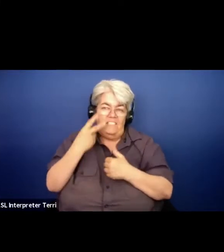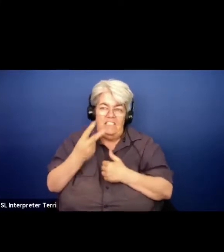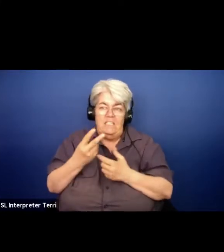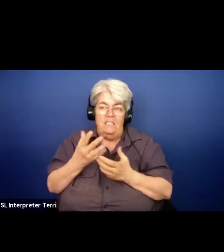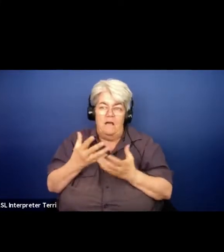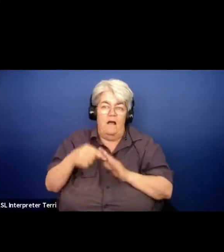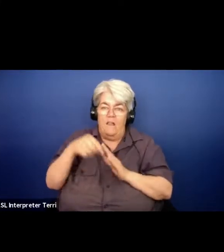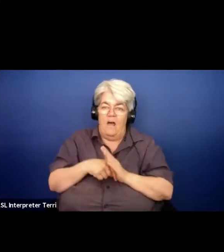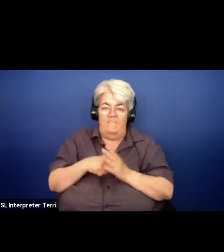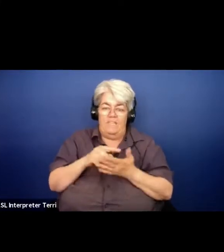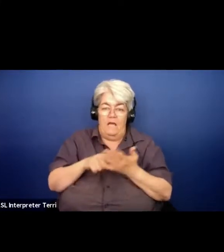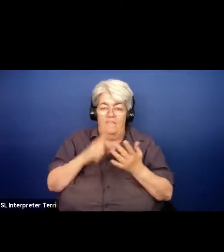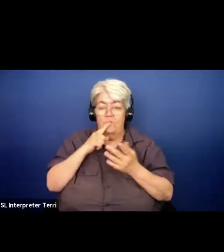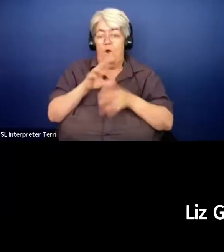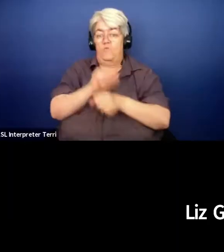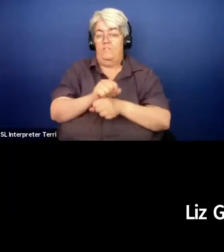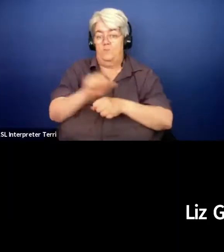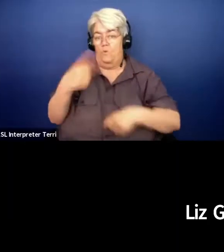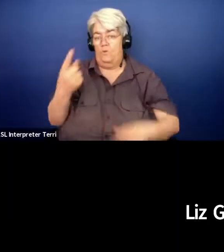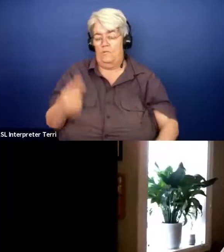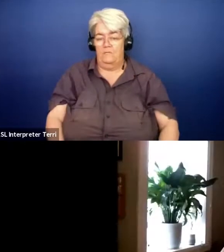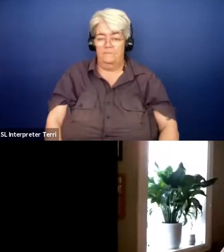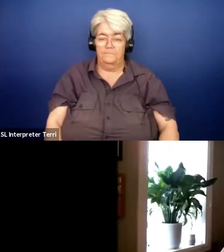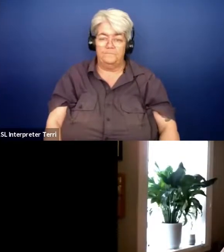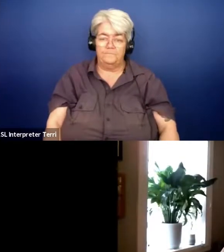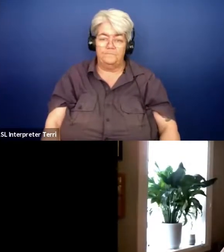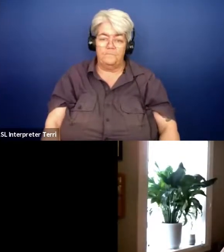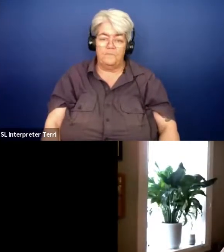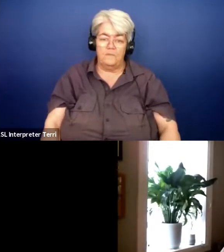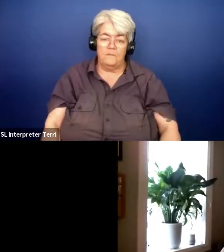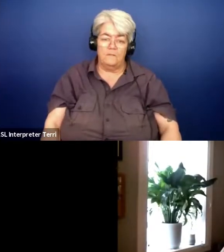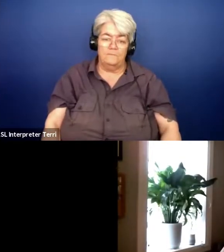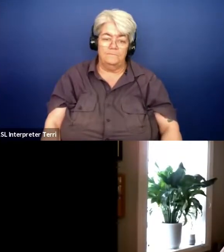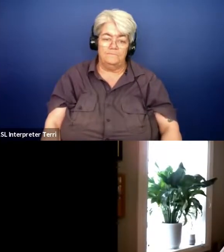data for just arrests, at the time of arrests.